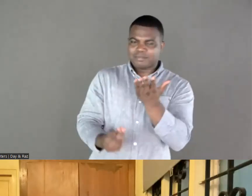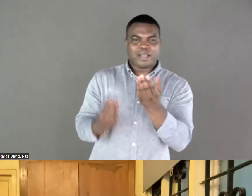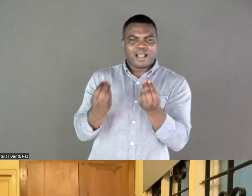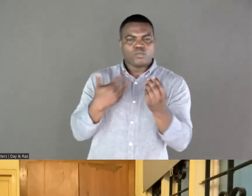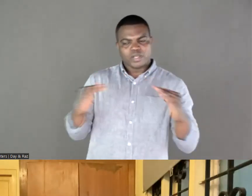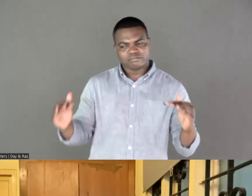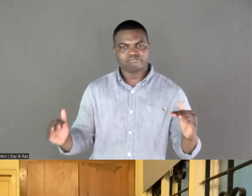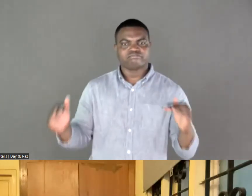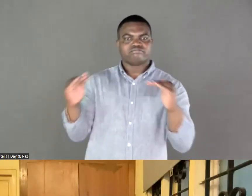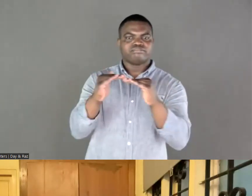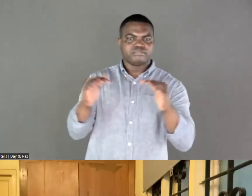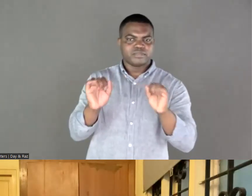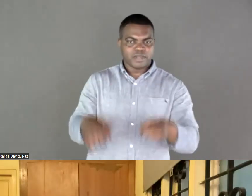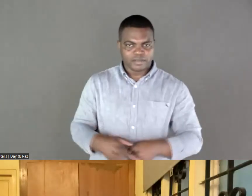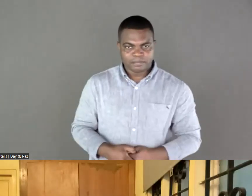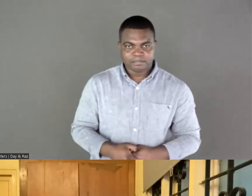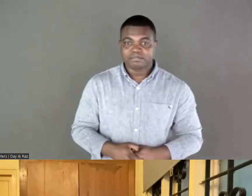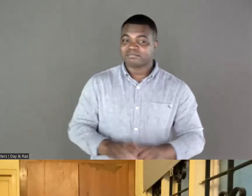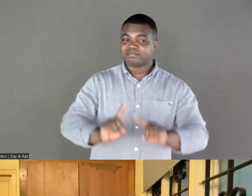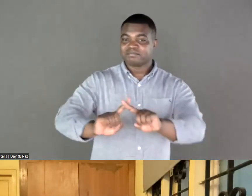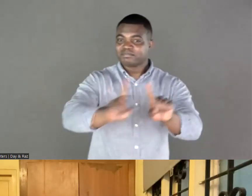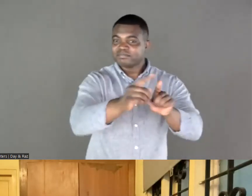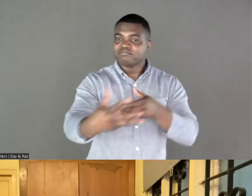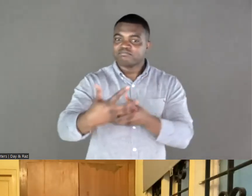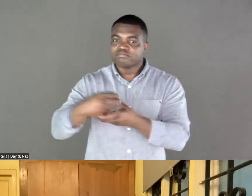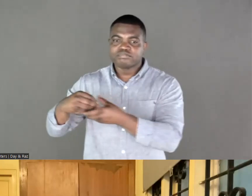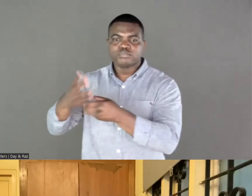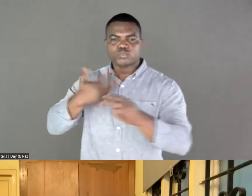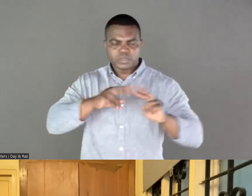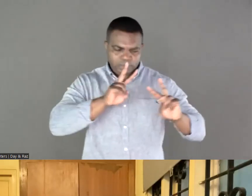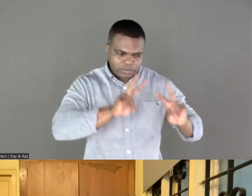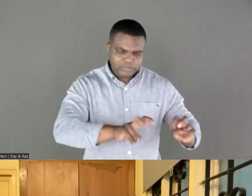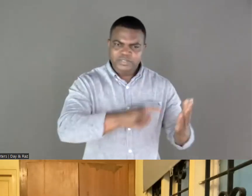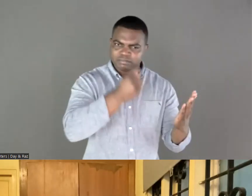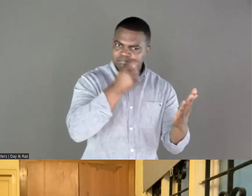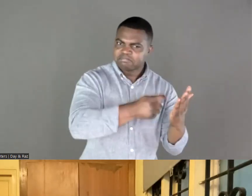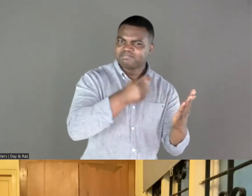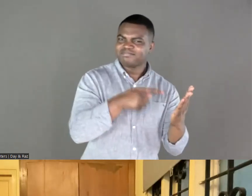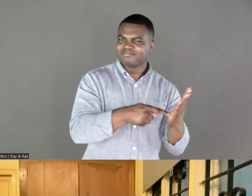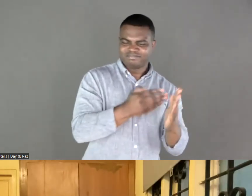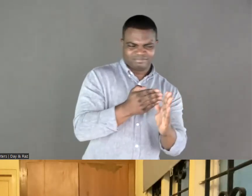at the country level. And in fact, it was quite timely because as we all know, very shortly after